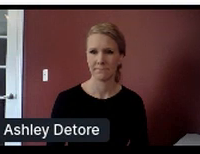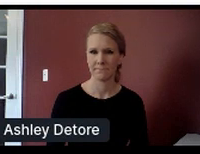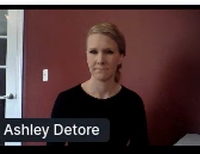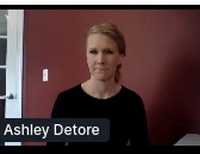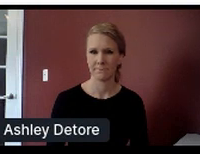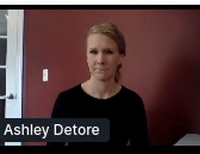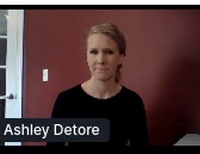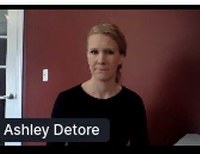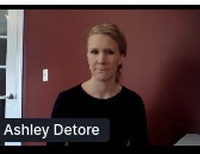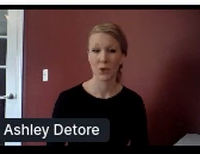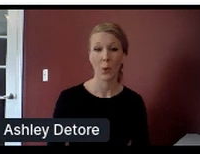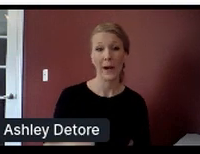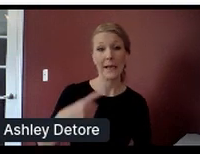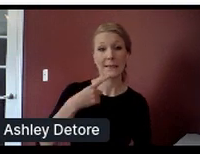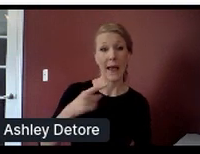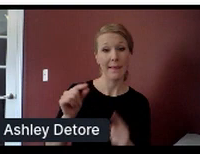When I say, "privilege," what do you all think about?